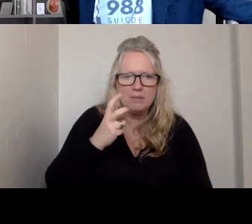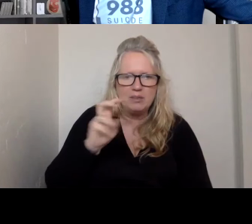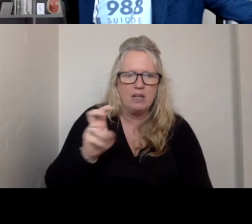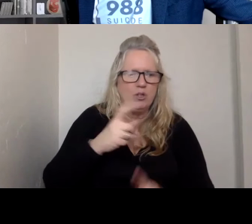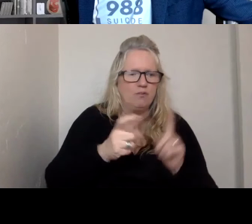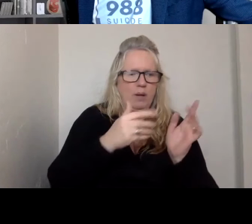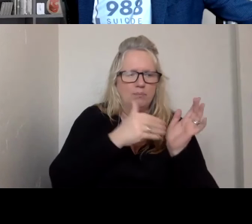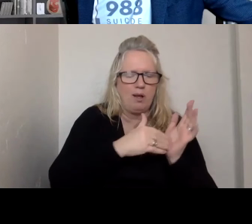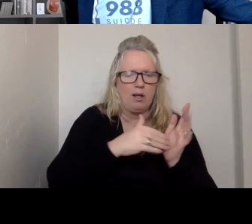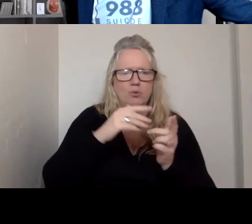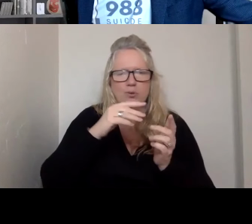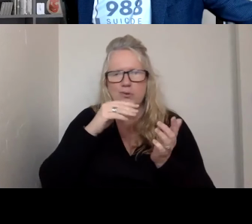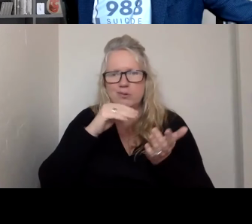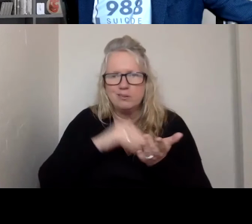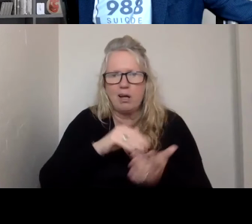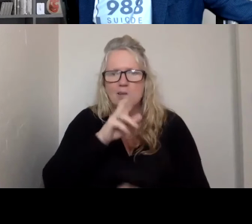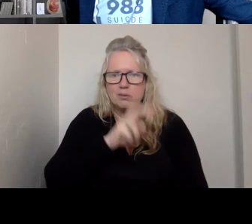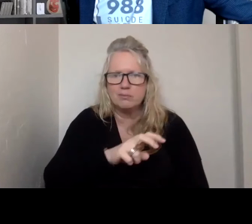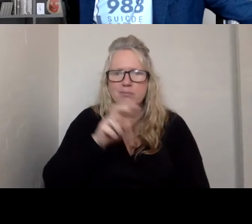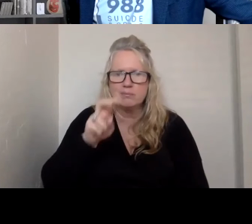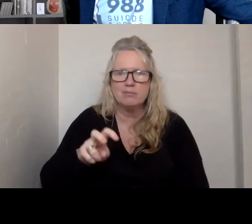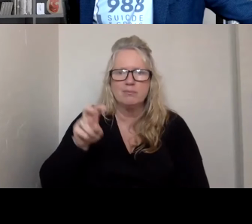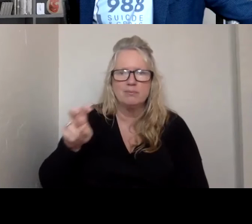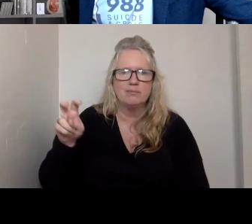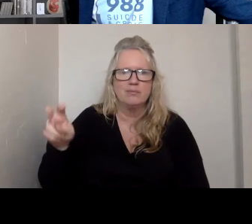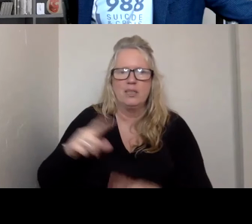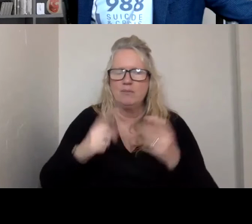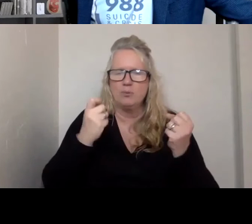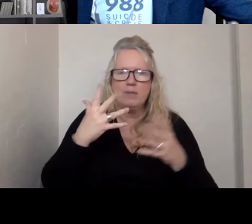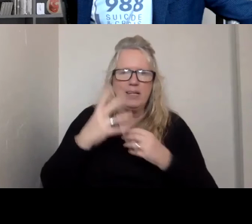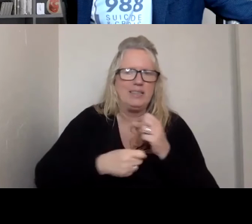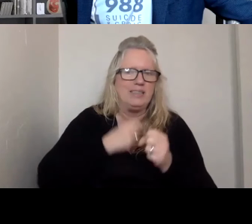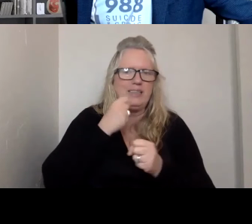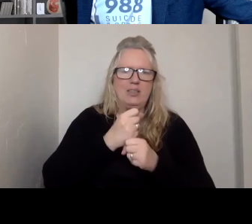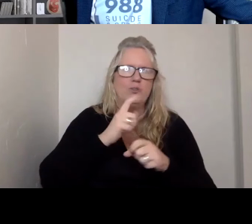DOCTOR FOR YEARS AND JUST BOUNCING FROM DIFFERENT PRACTITIONERS